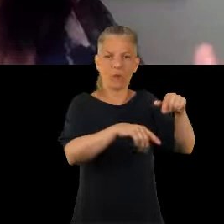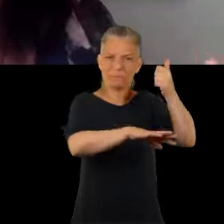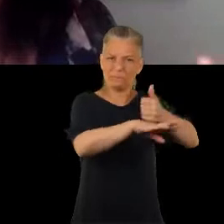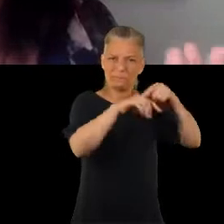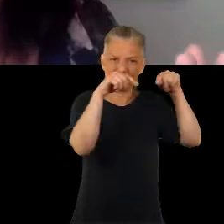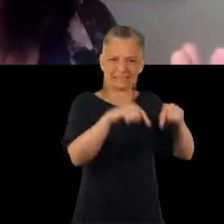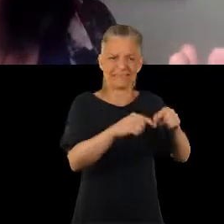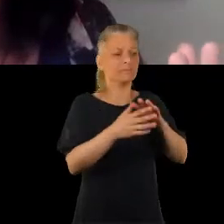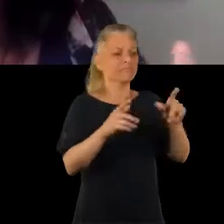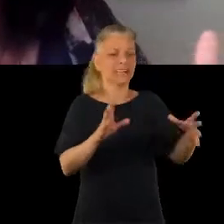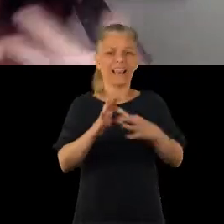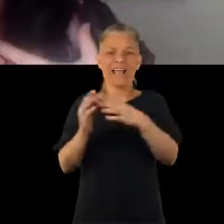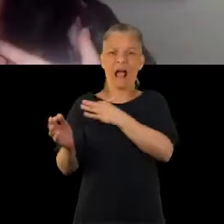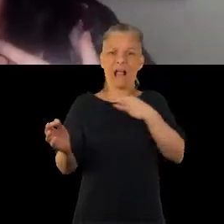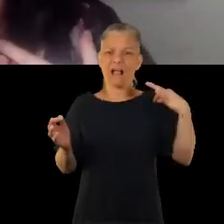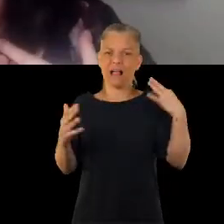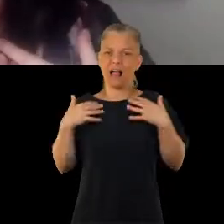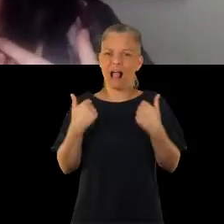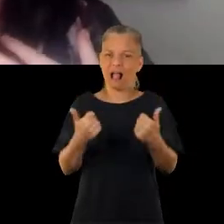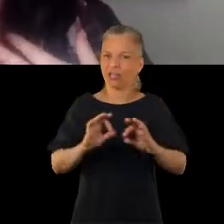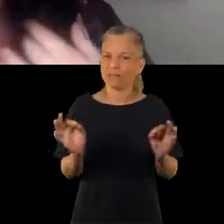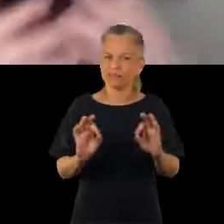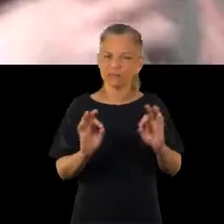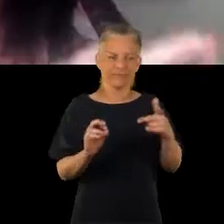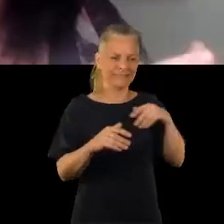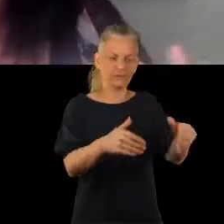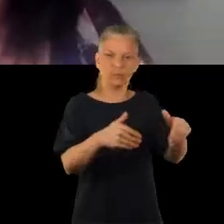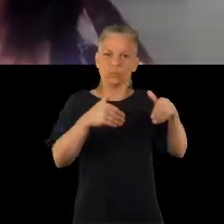quite fundamentally different. When I’m looking for competency frameworks to help organisations,